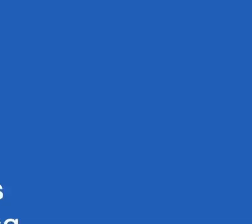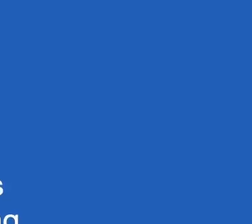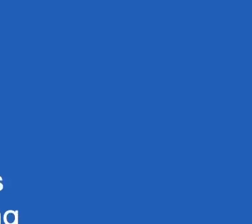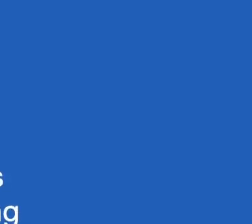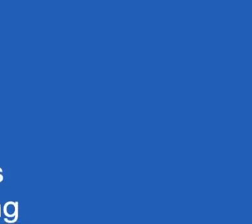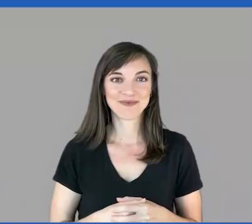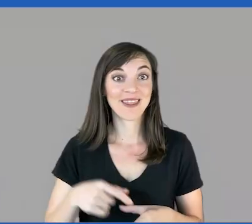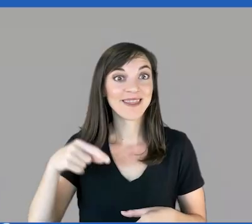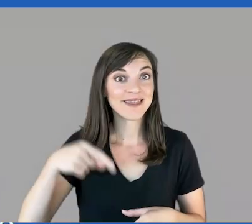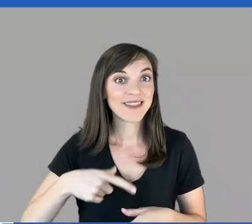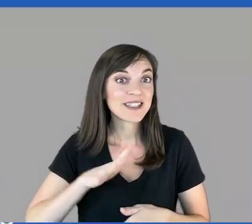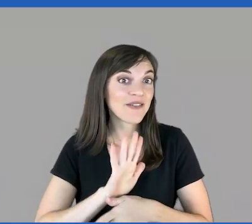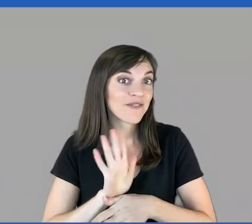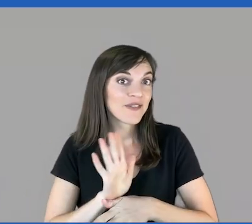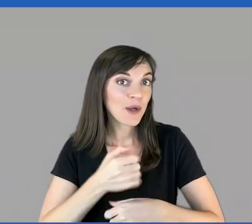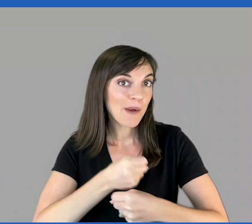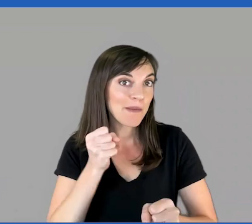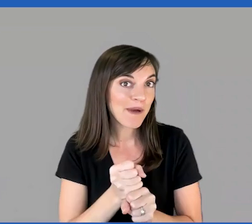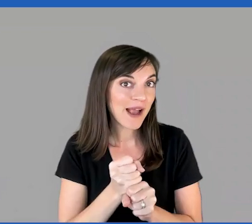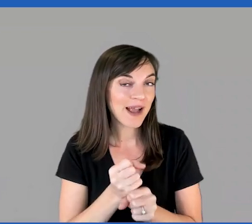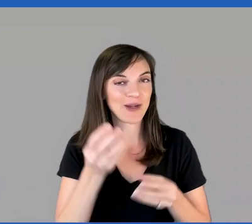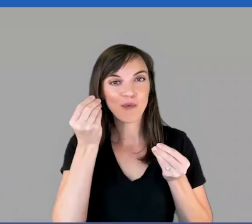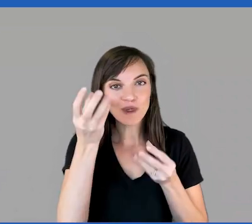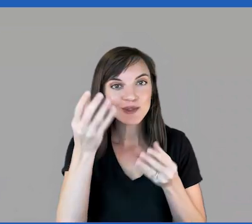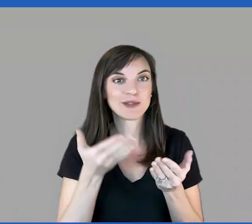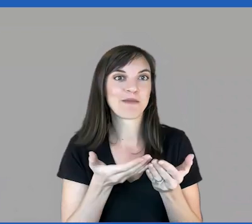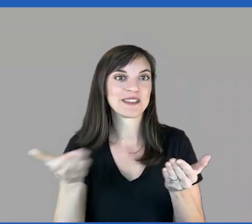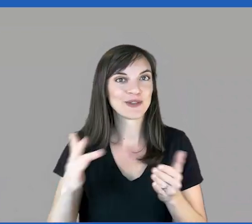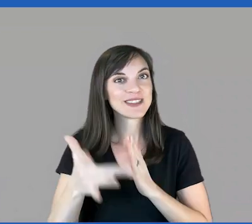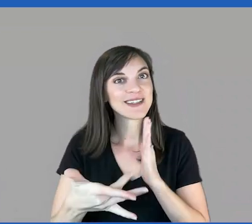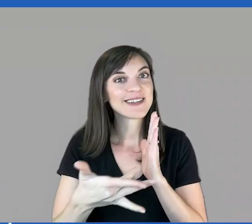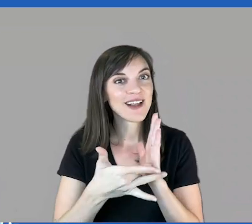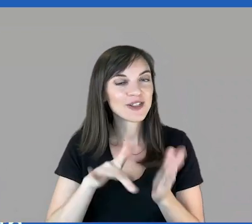This video was created by the Resource Materials and Technology Center for the Deaf/Hard of Hearing